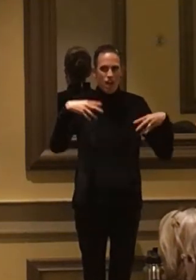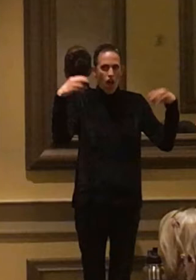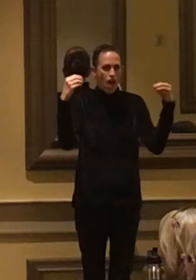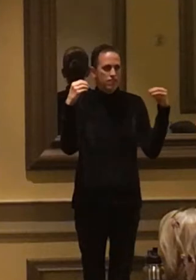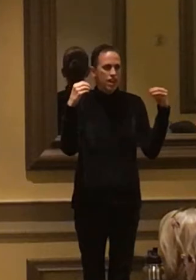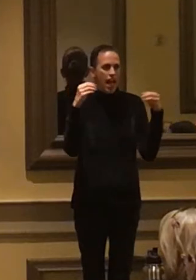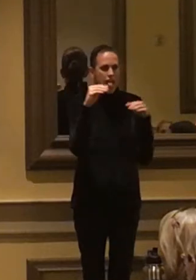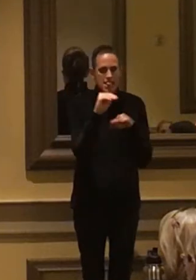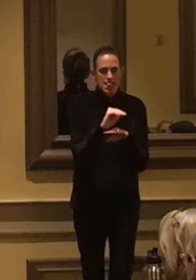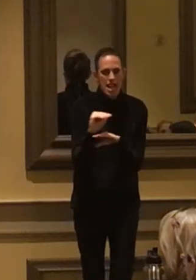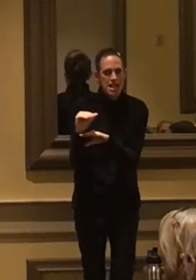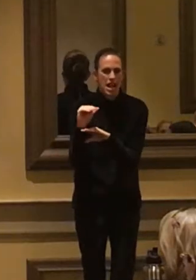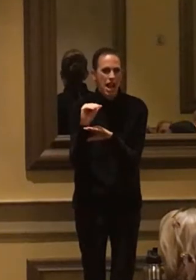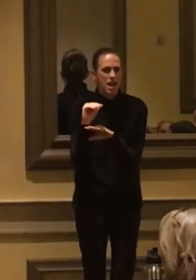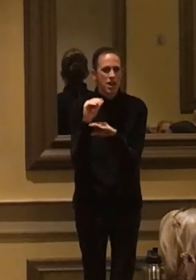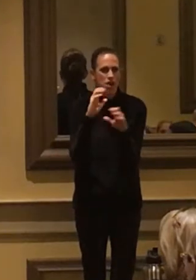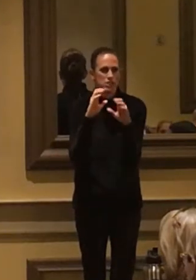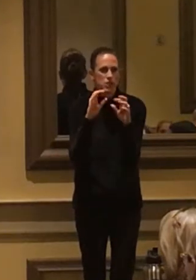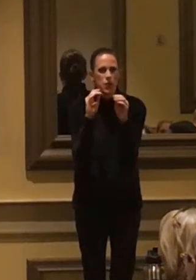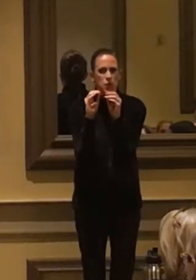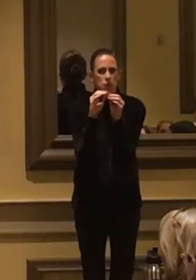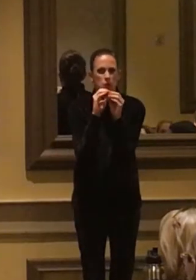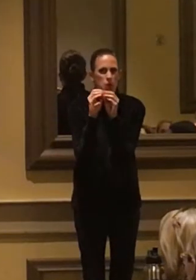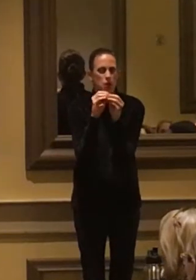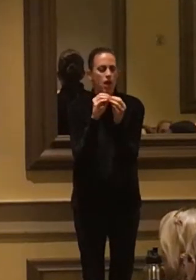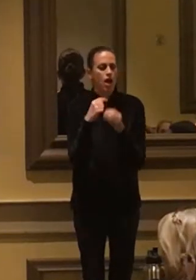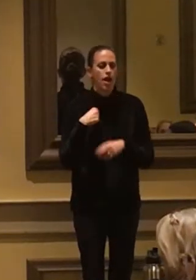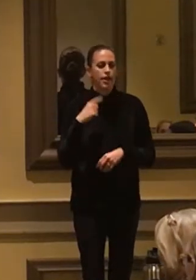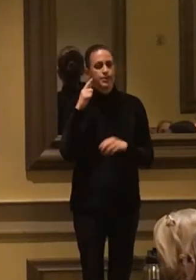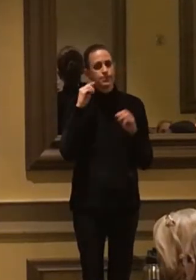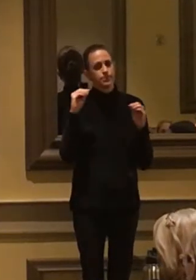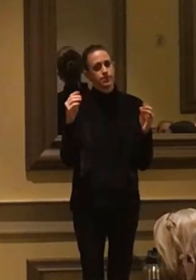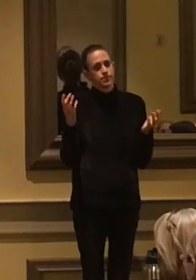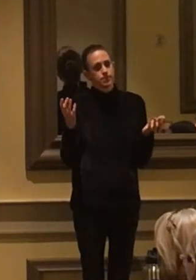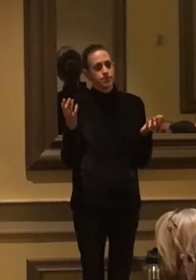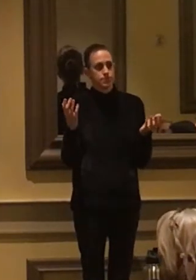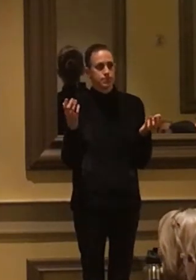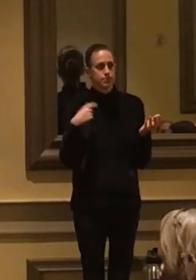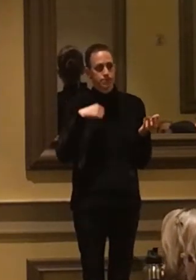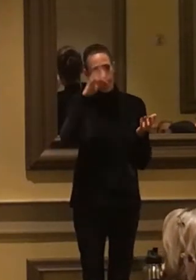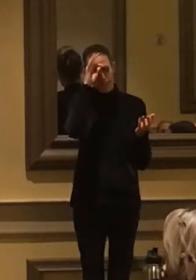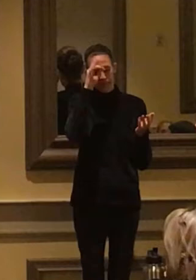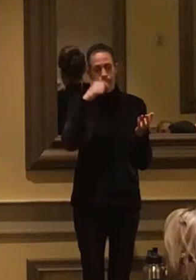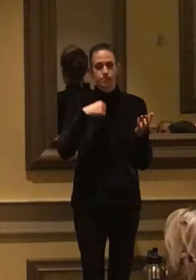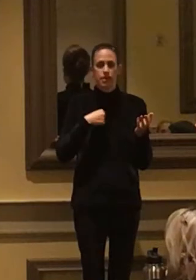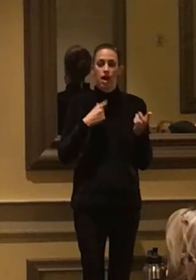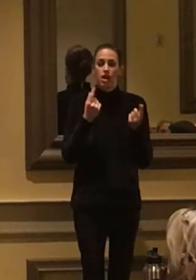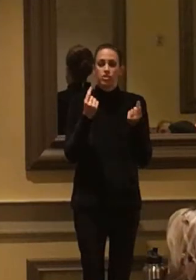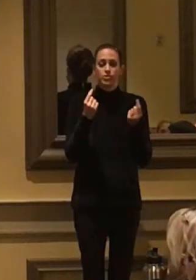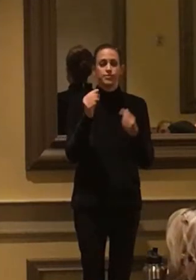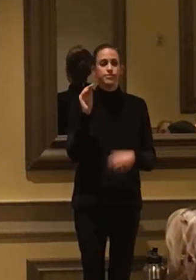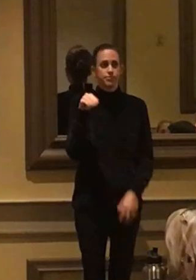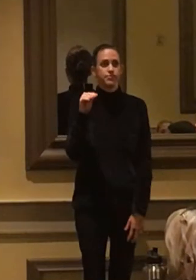and everyone is whispering (WHISPERS) so I don't know what's going on. I go on auto-pilot where it's nodding my head or I just go to sleep